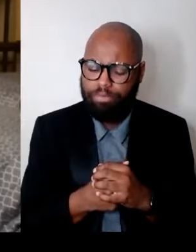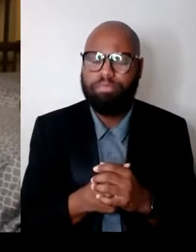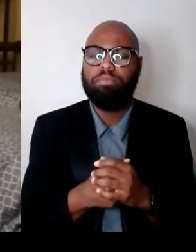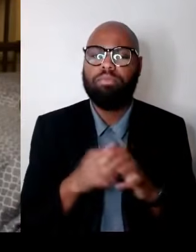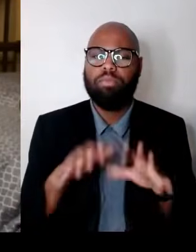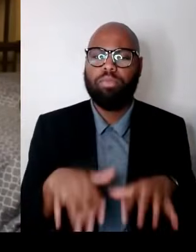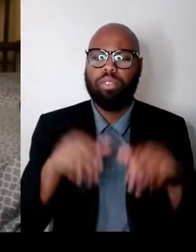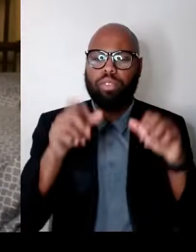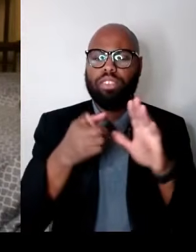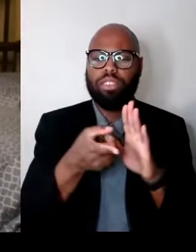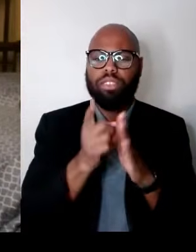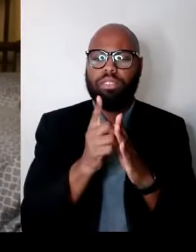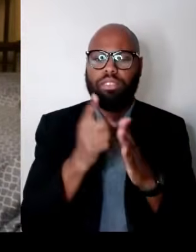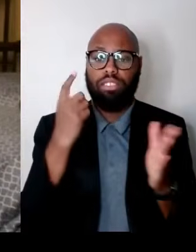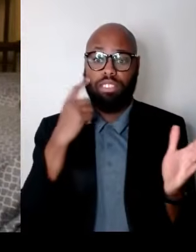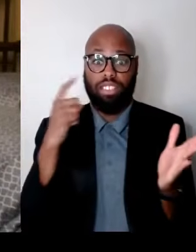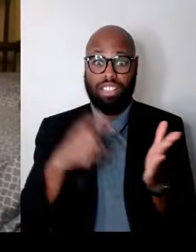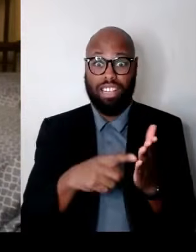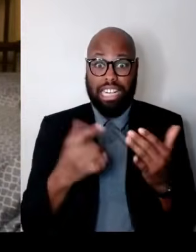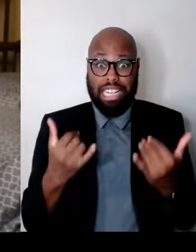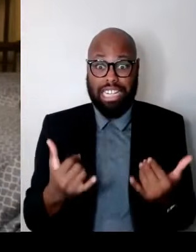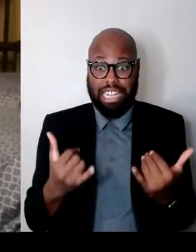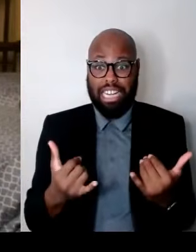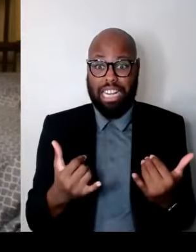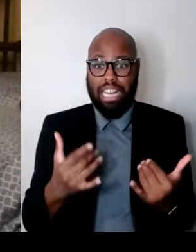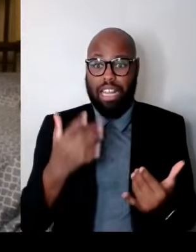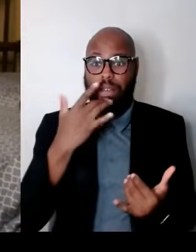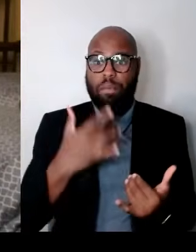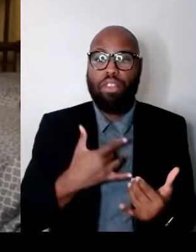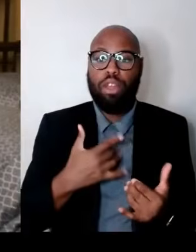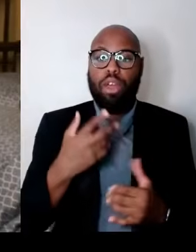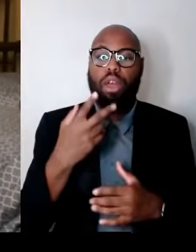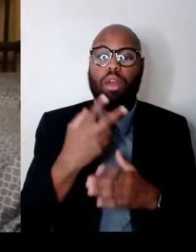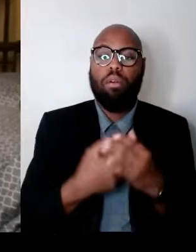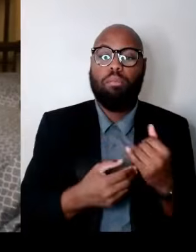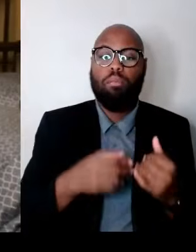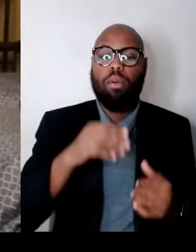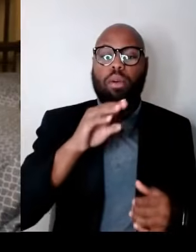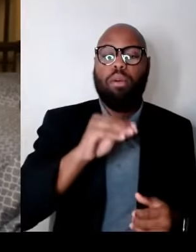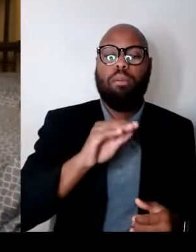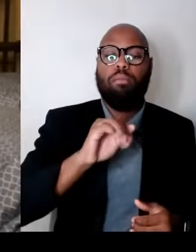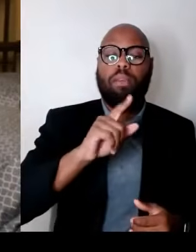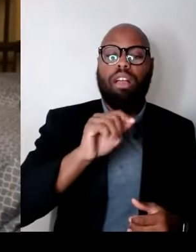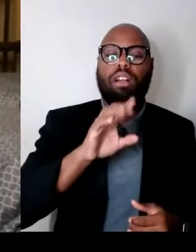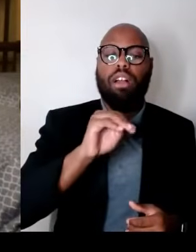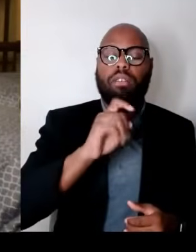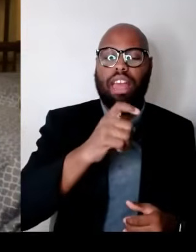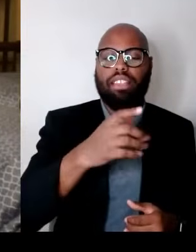that today is the birthday of both Malcolm X and Yuri Kochiyama, two of our beloved ancestors